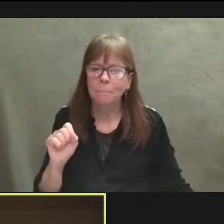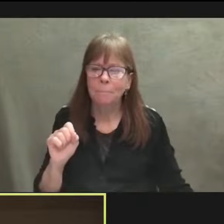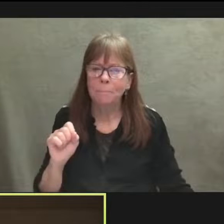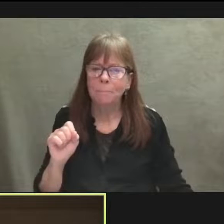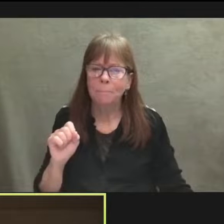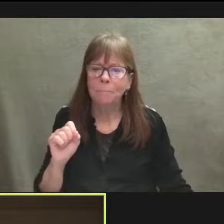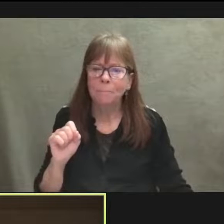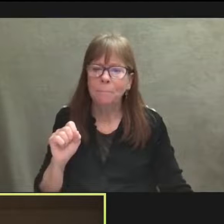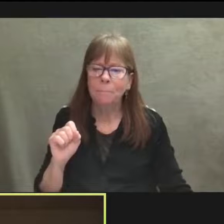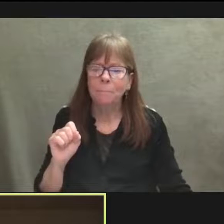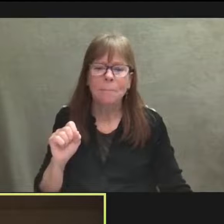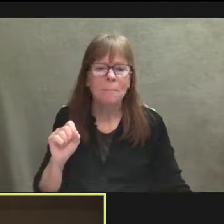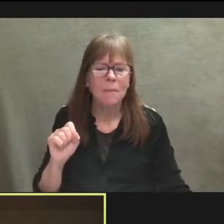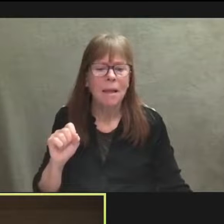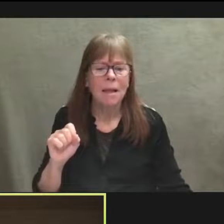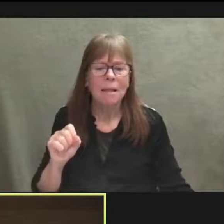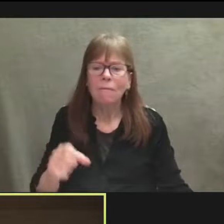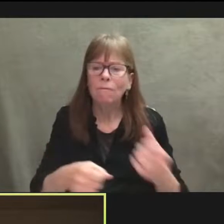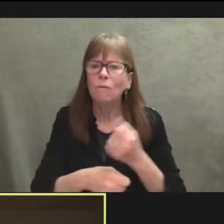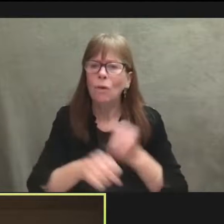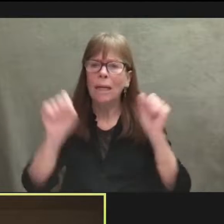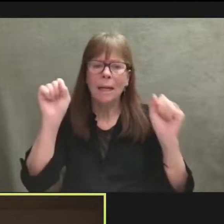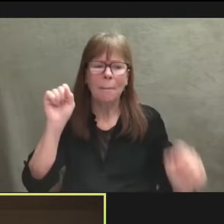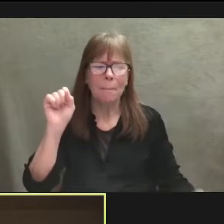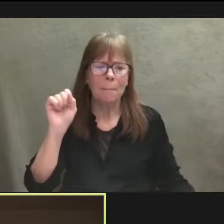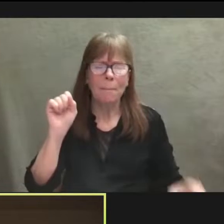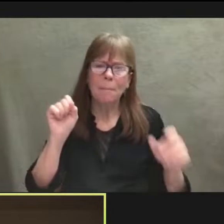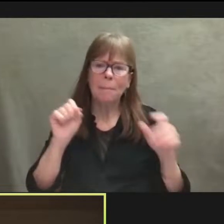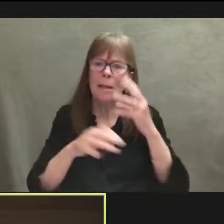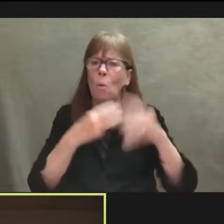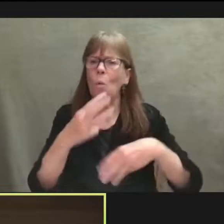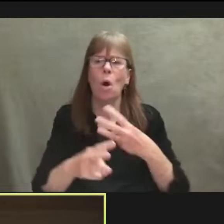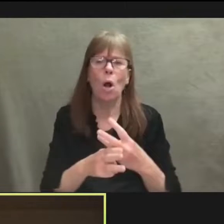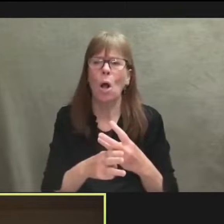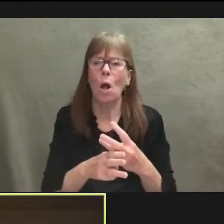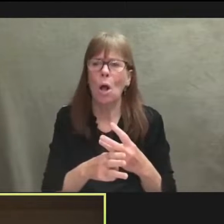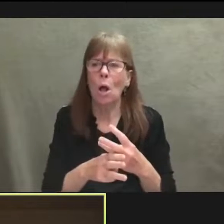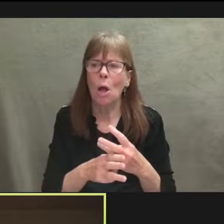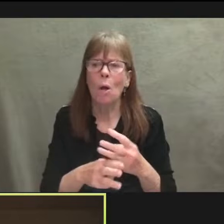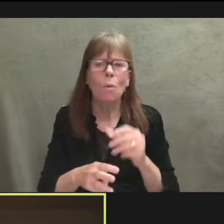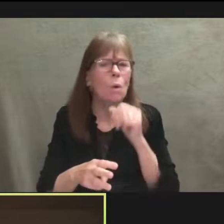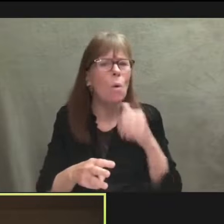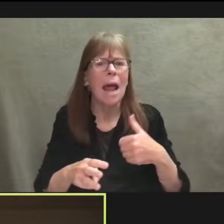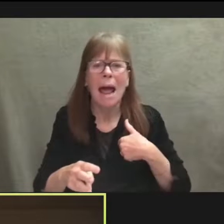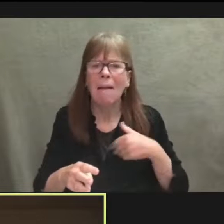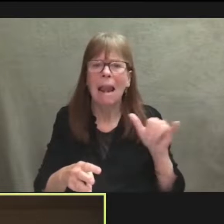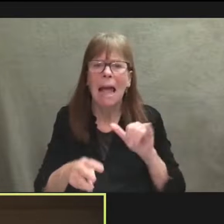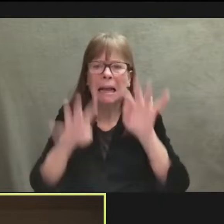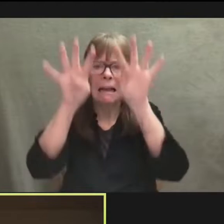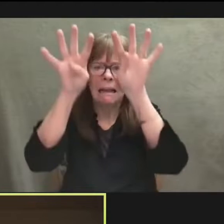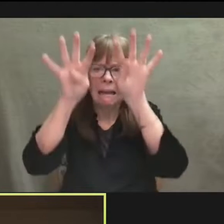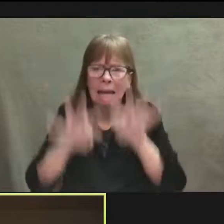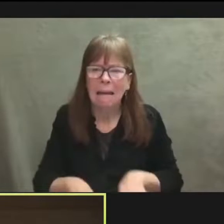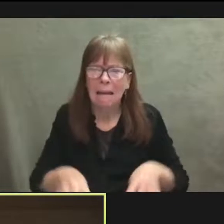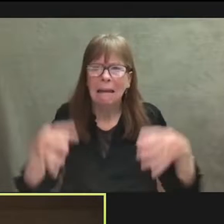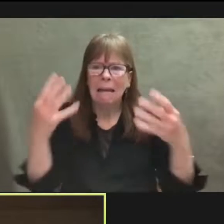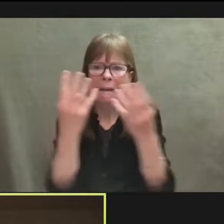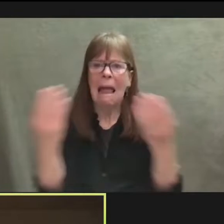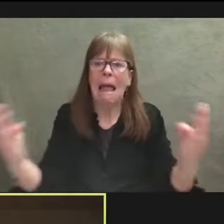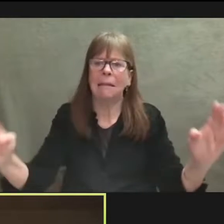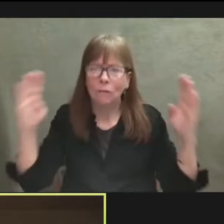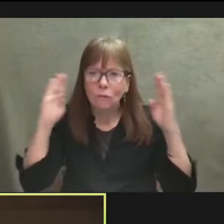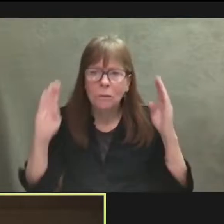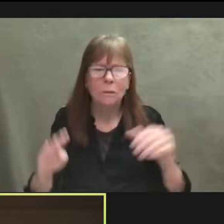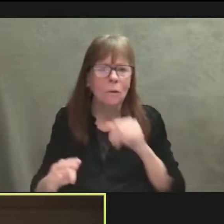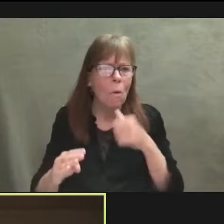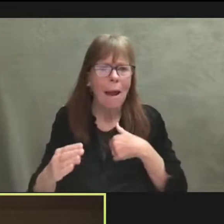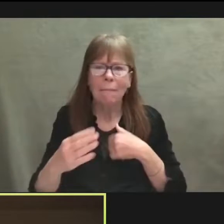free freedom to be… in a world without cages or prisons. You know, a world where we can all